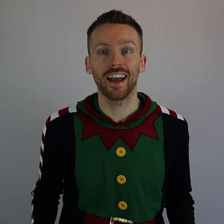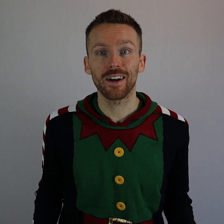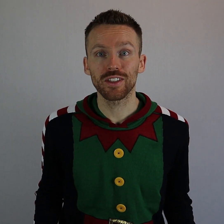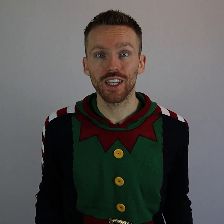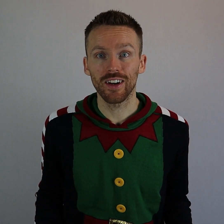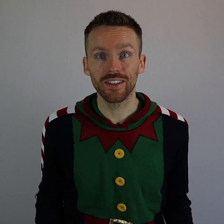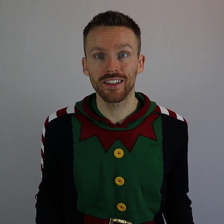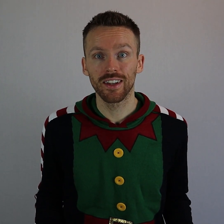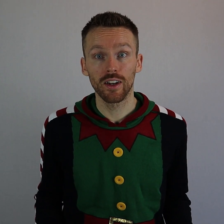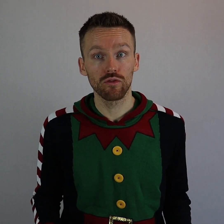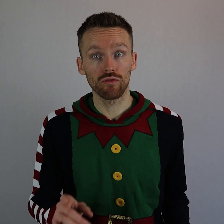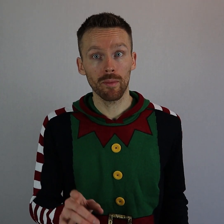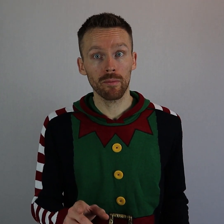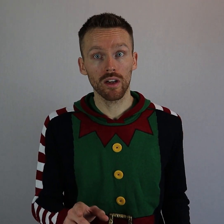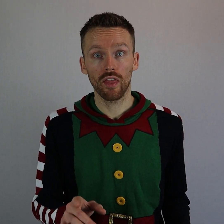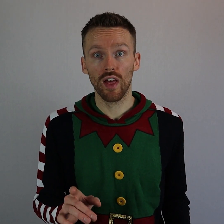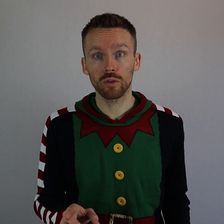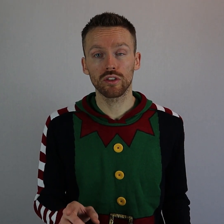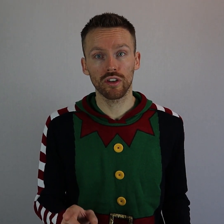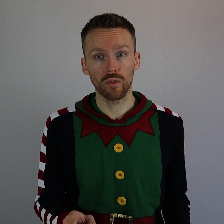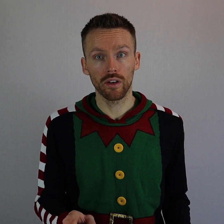How did you get on? Remember that was a tough one